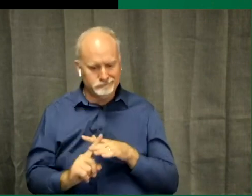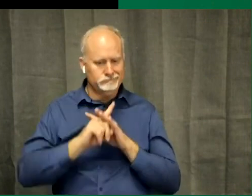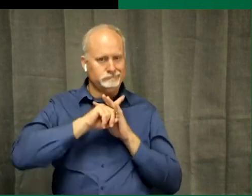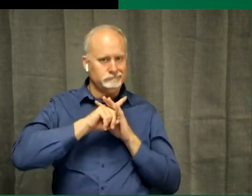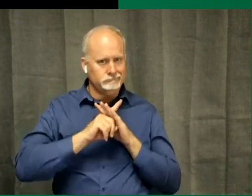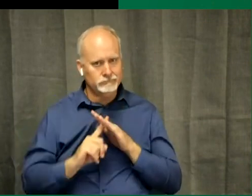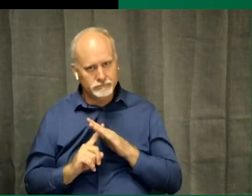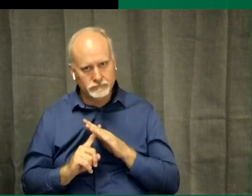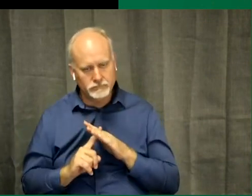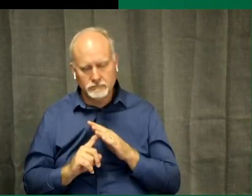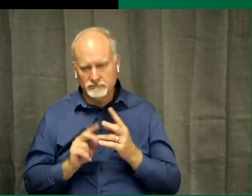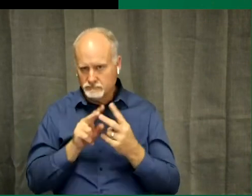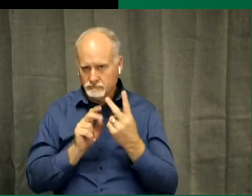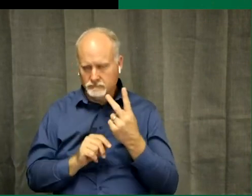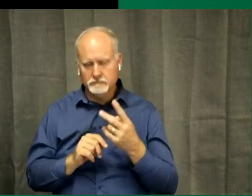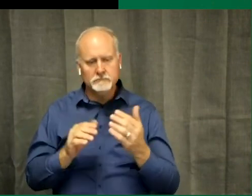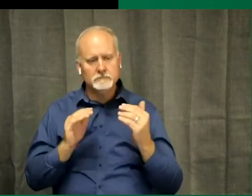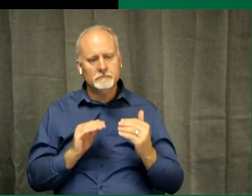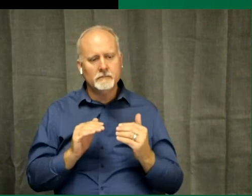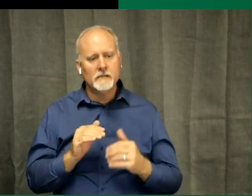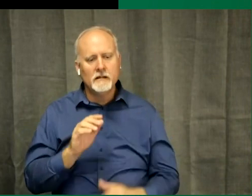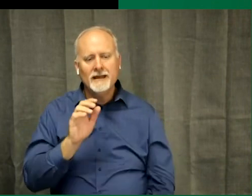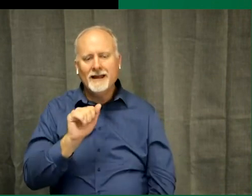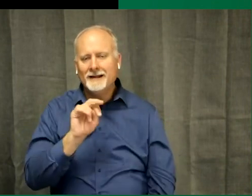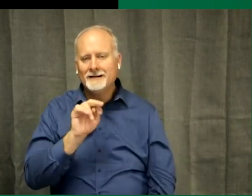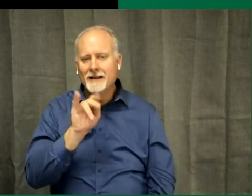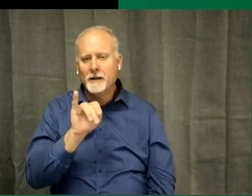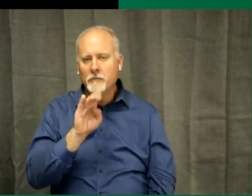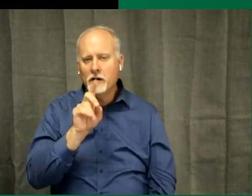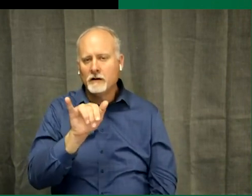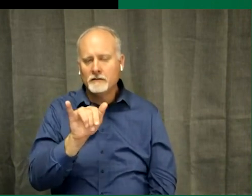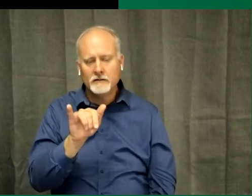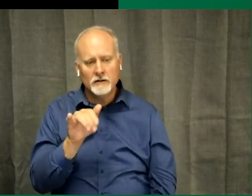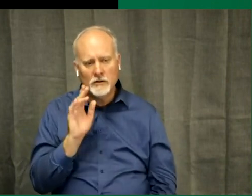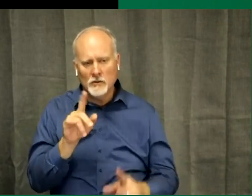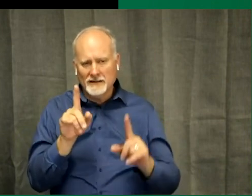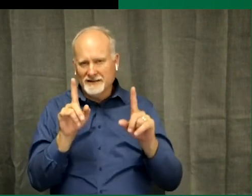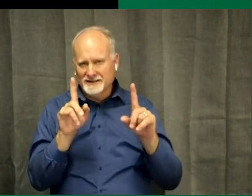the second large grouping of testing is antibody testing it detects previous infection by measuring